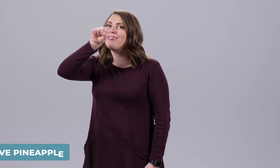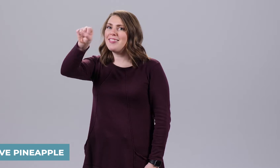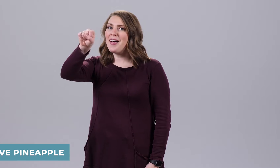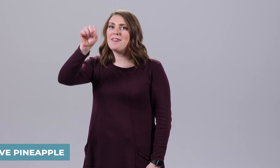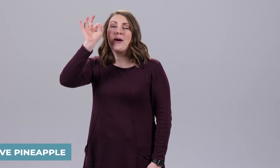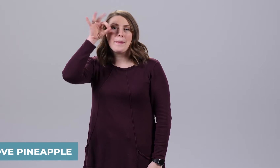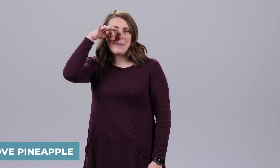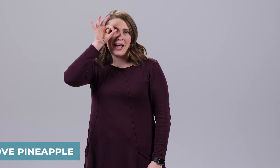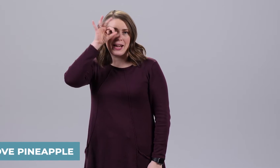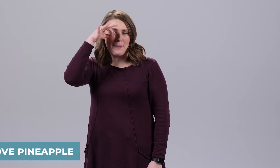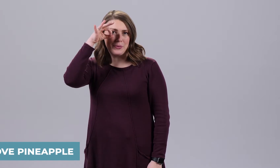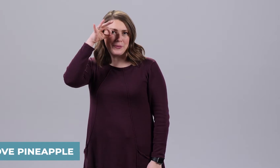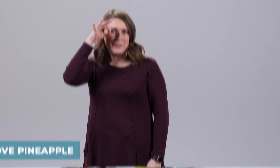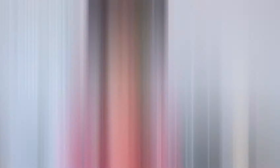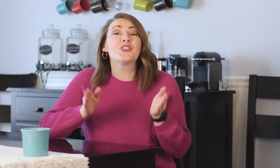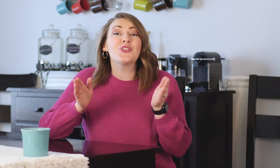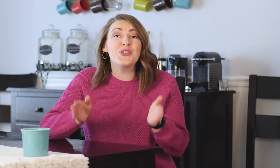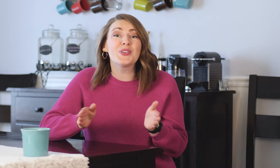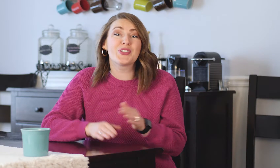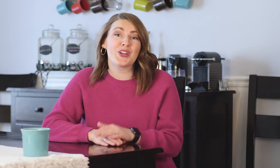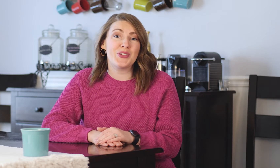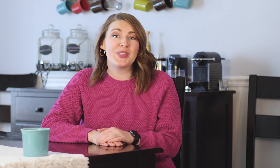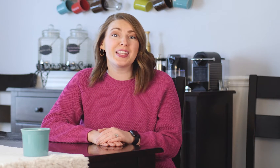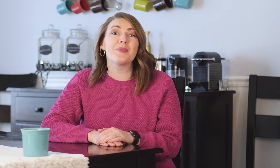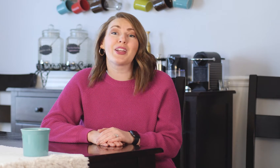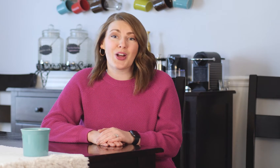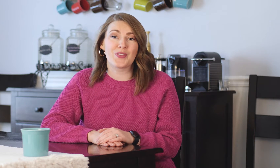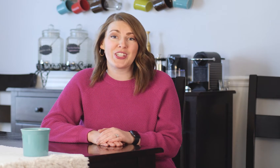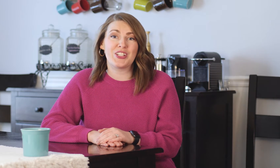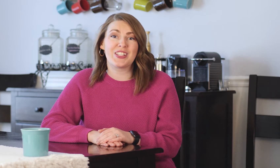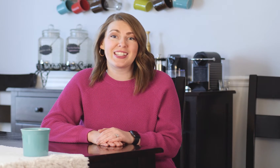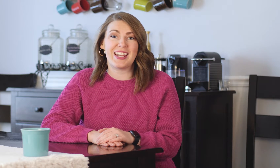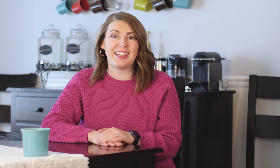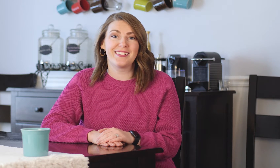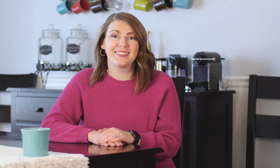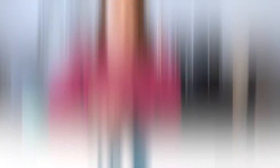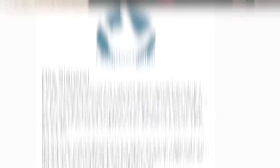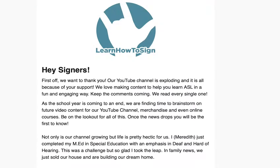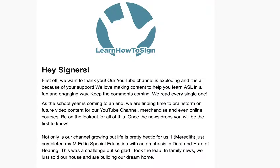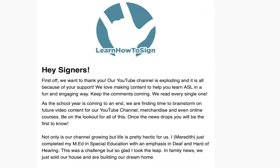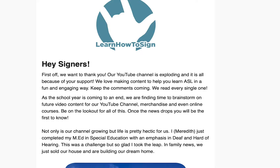these words into sentences so you can start using them in conversations today. We have a monthly